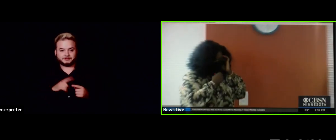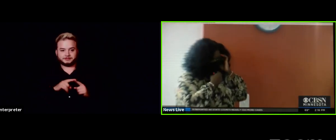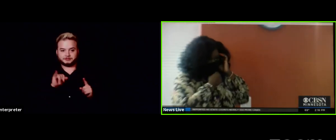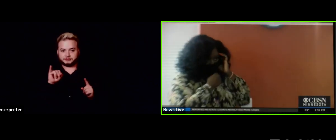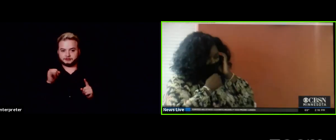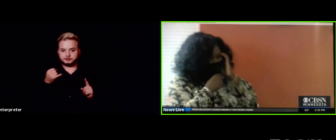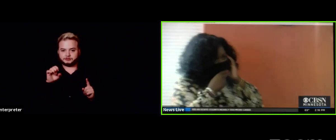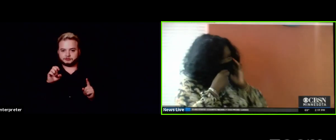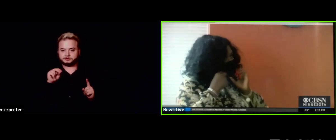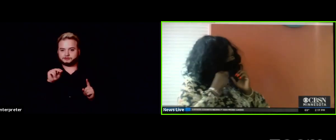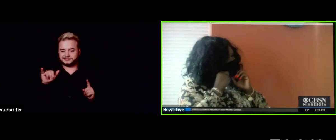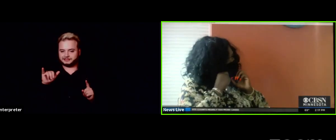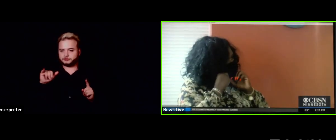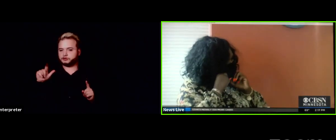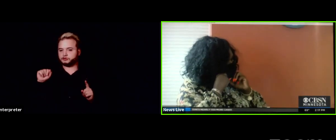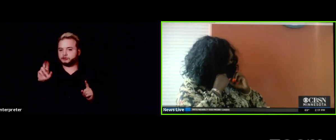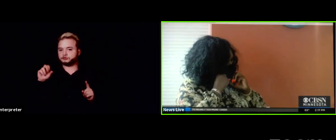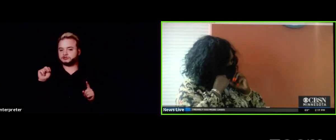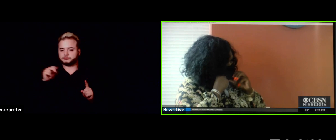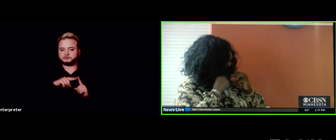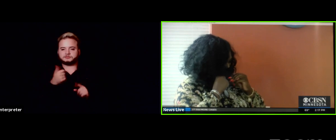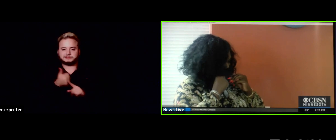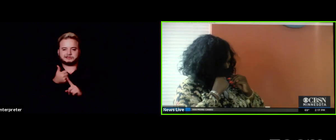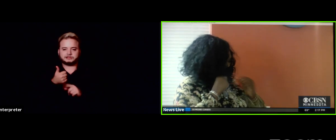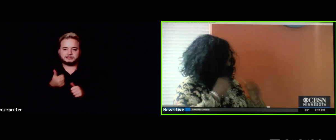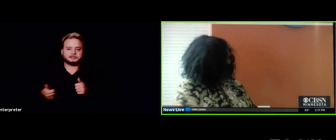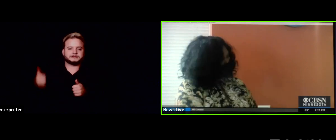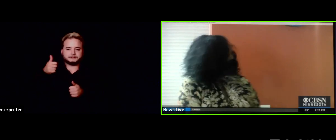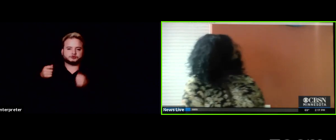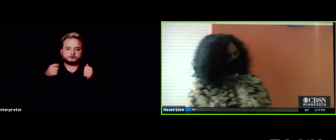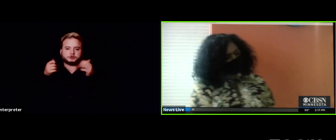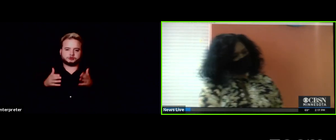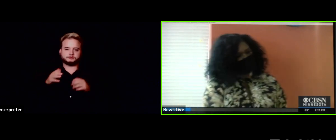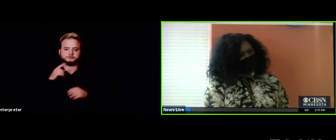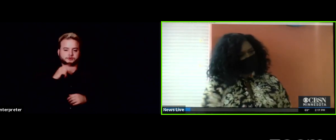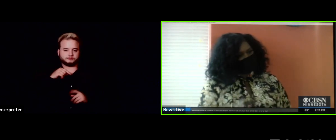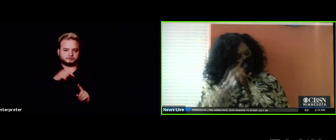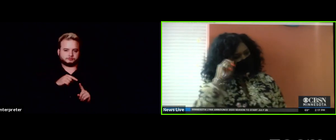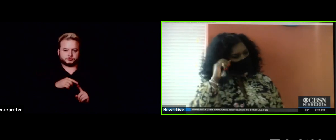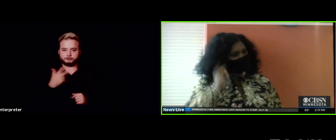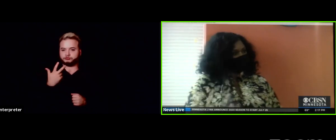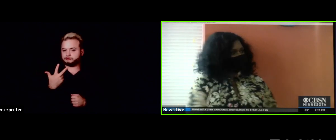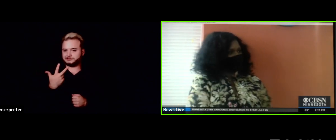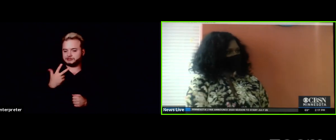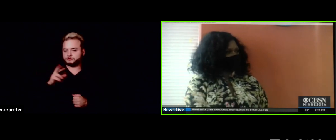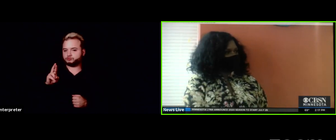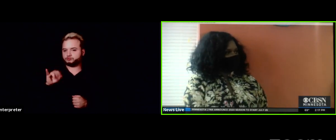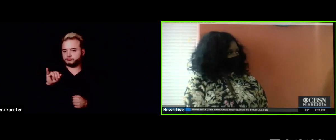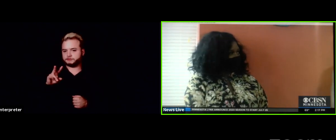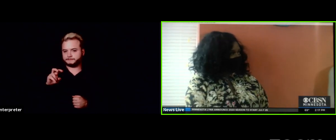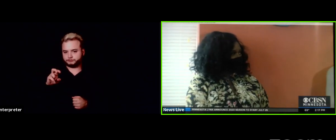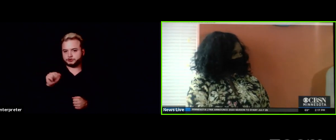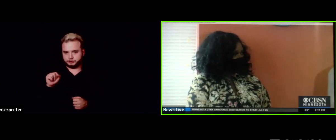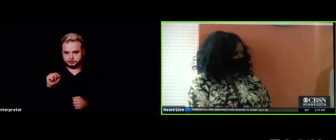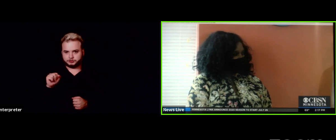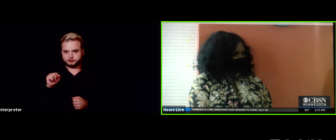Action Jenny: Good afternoon everyone. Thank you